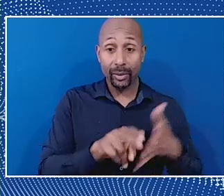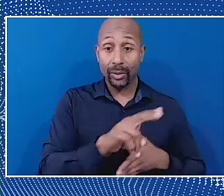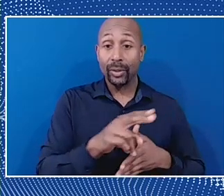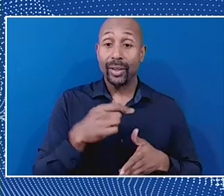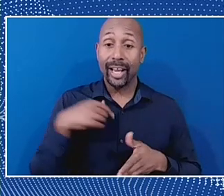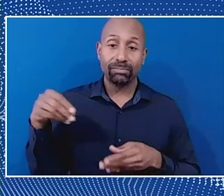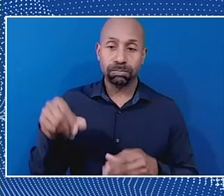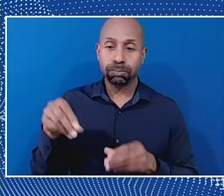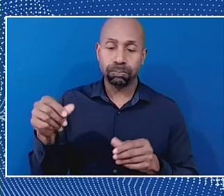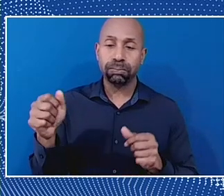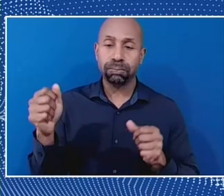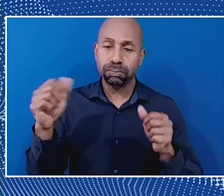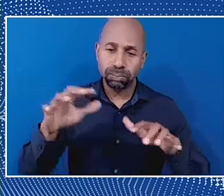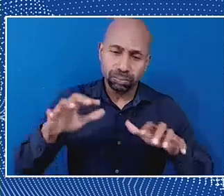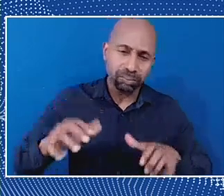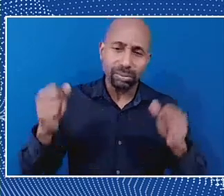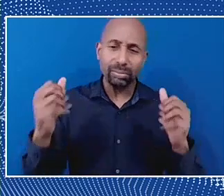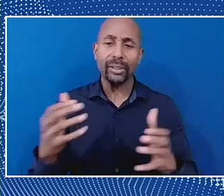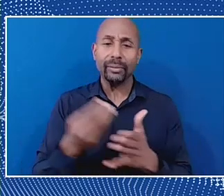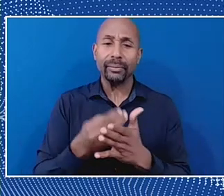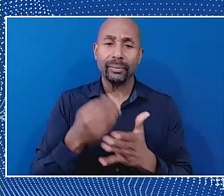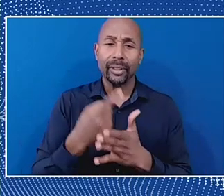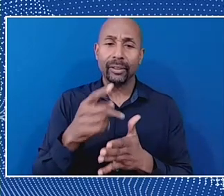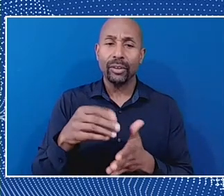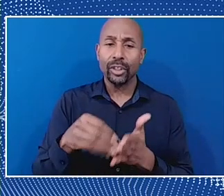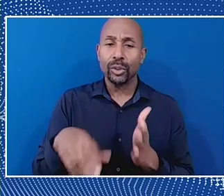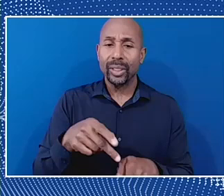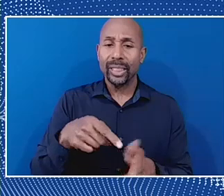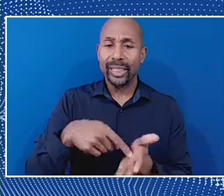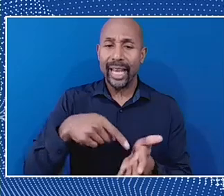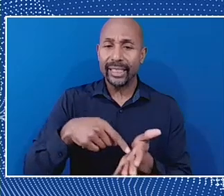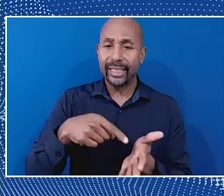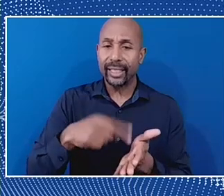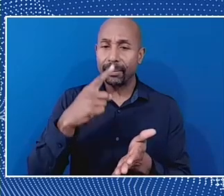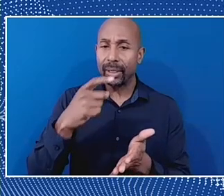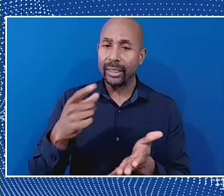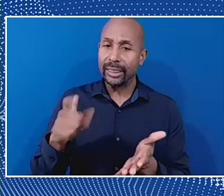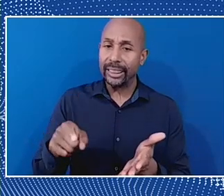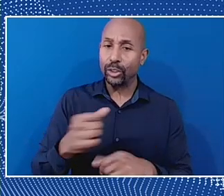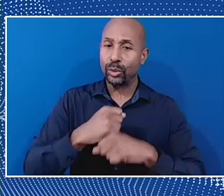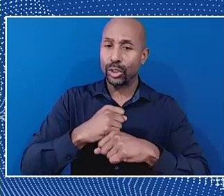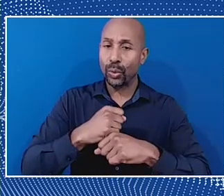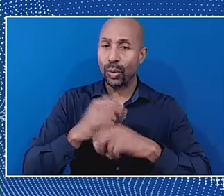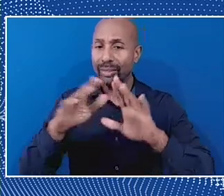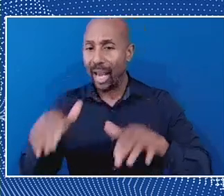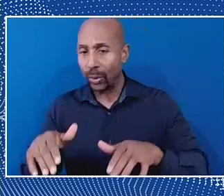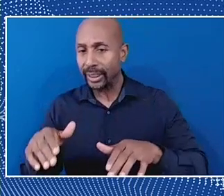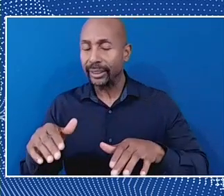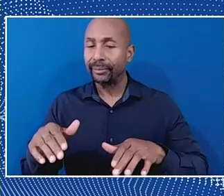tuition. Coming from a single-parent, low-income household with two girls in college and a middle schooler at home, my